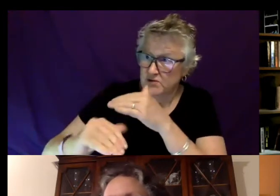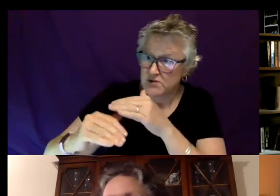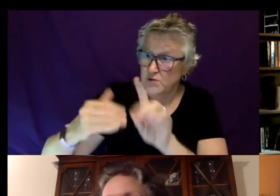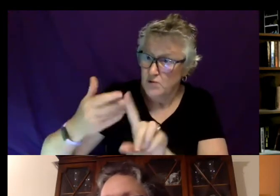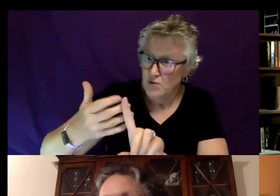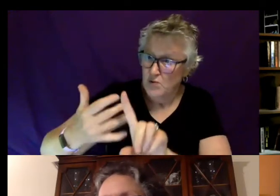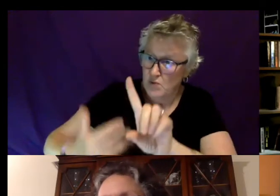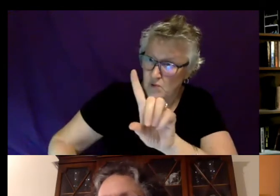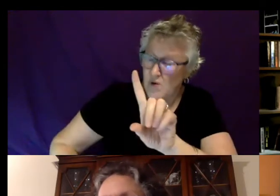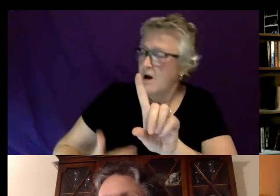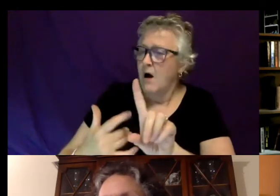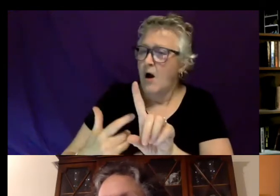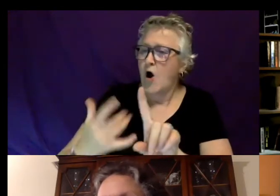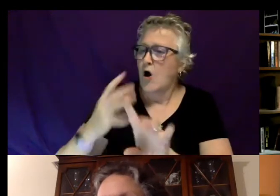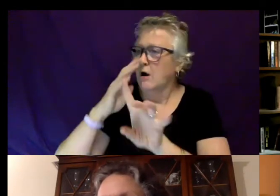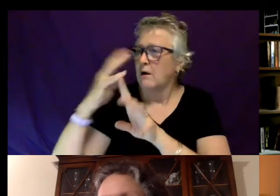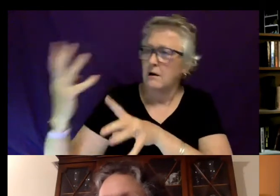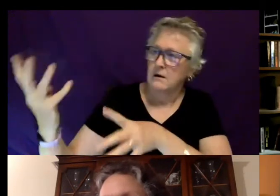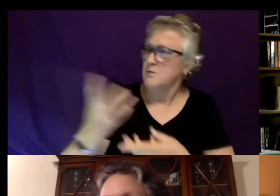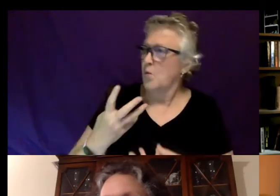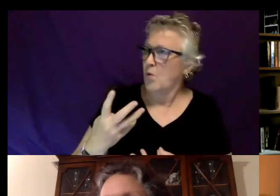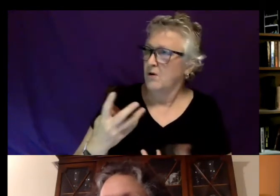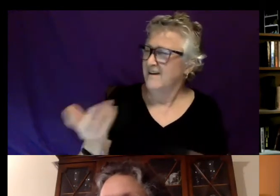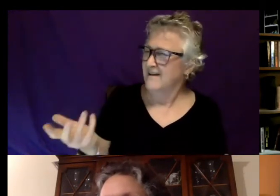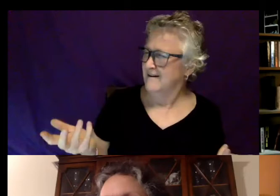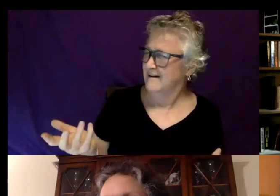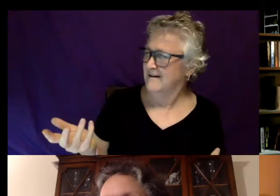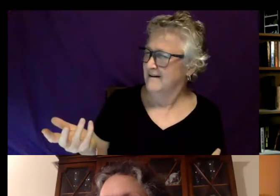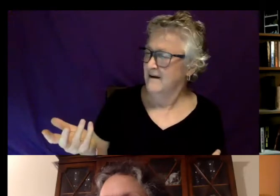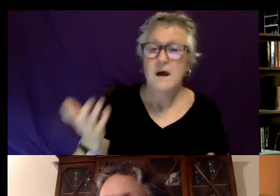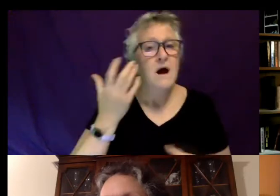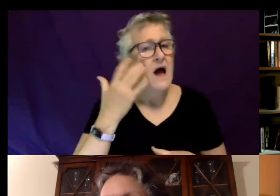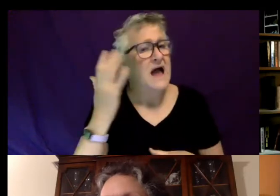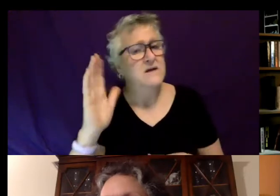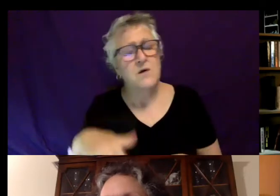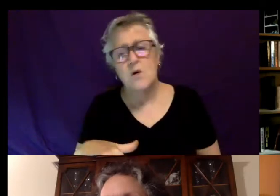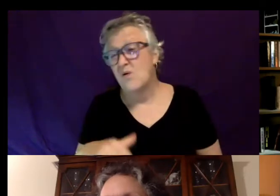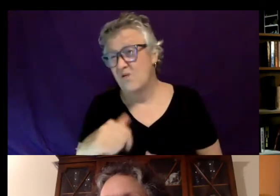I uh, I know I didn't get to spend the the amount of time I would have wanted